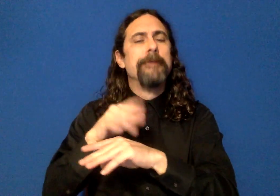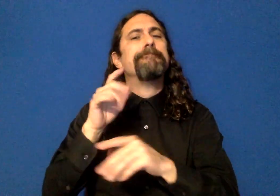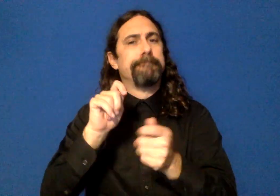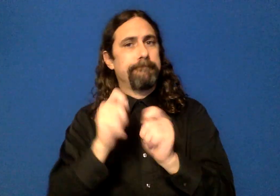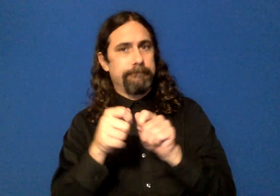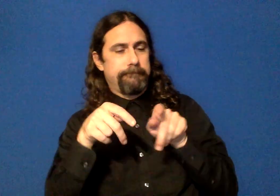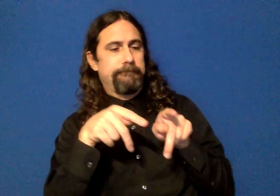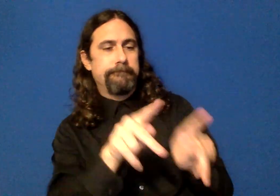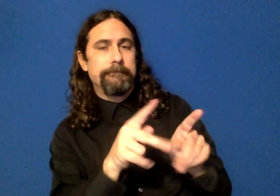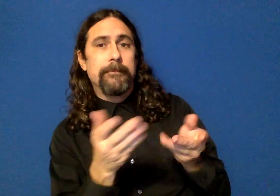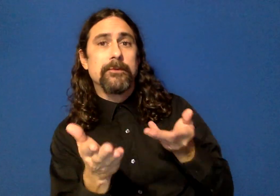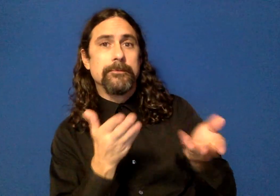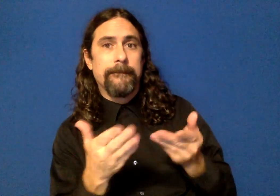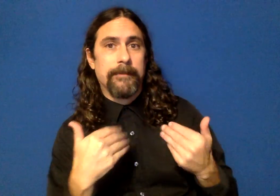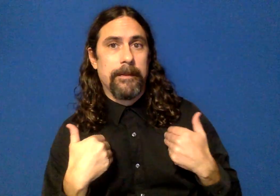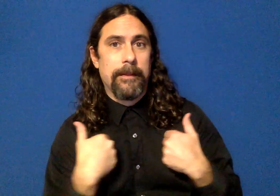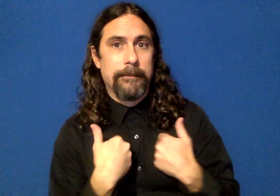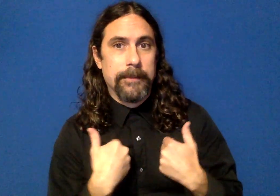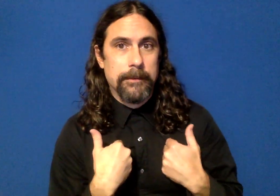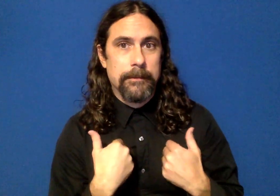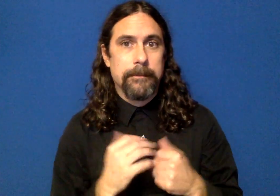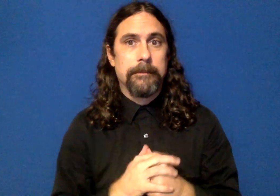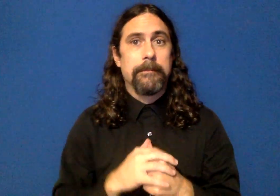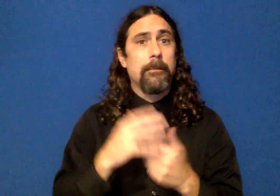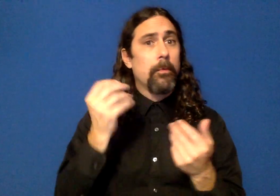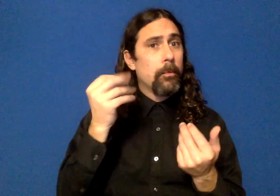Section 3. b. After You Apply